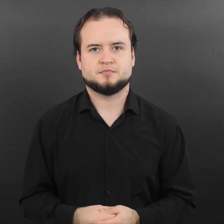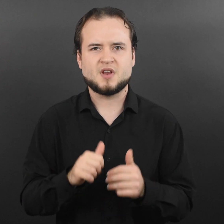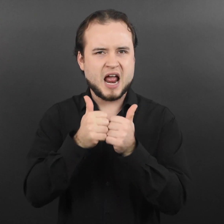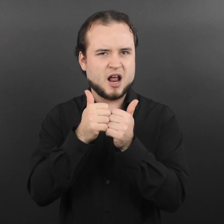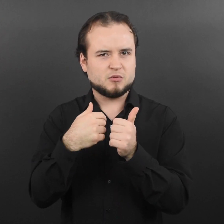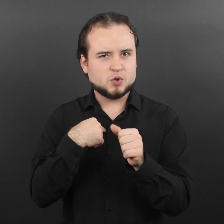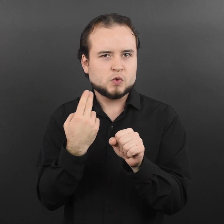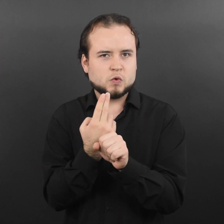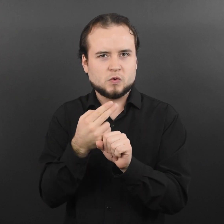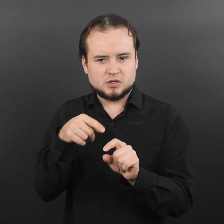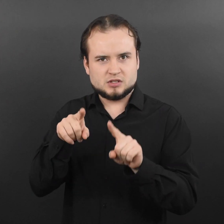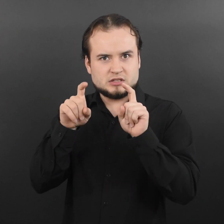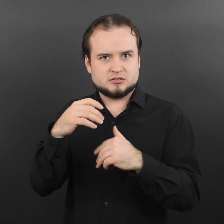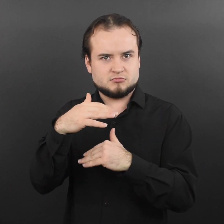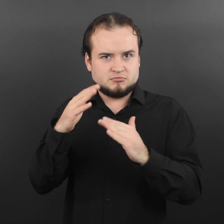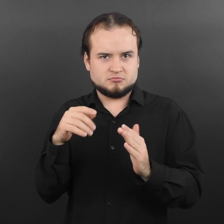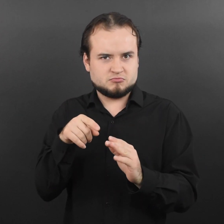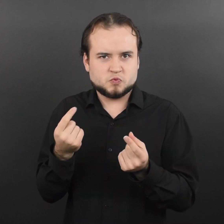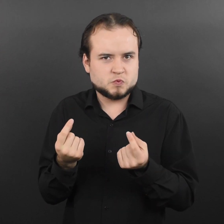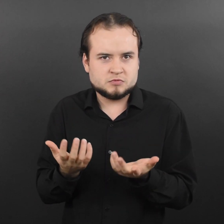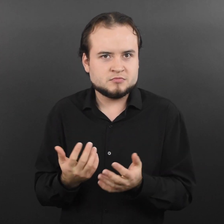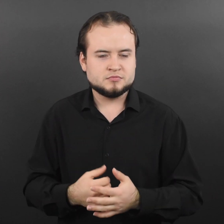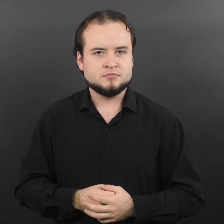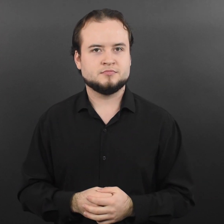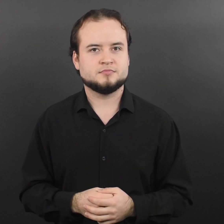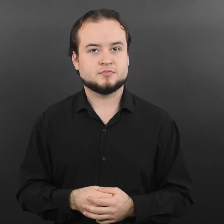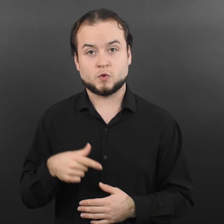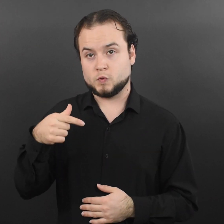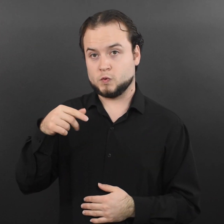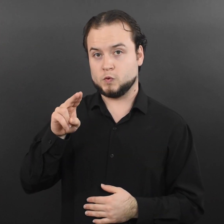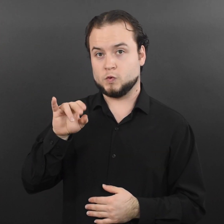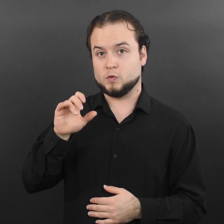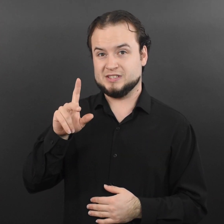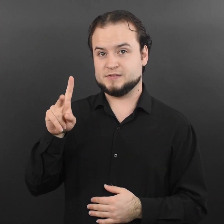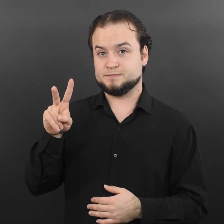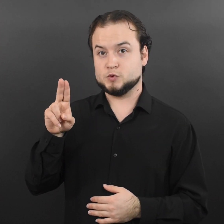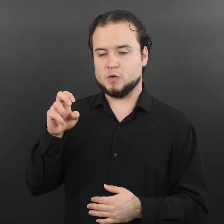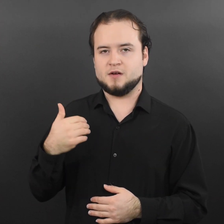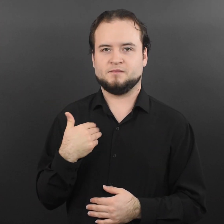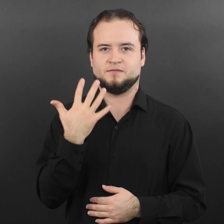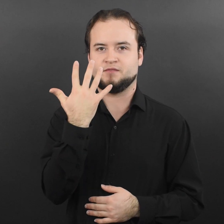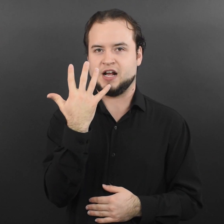Please follow the full directions found in the test kit package. You can take the